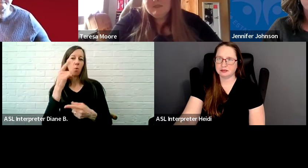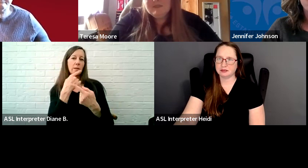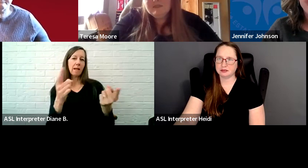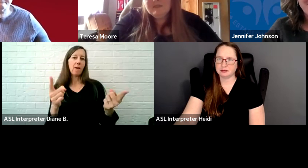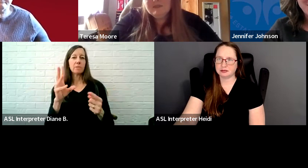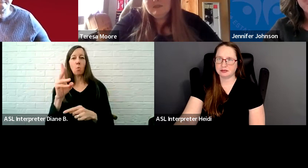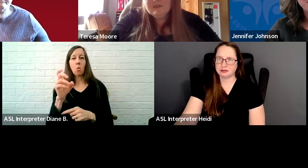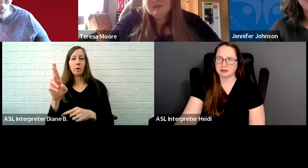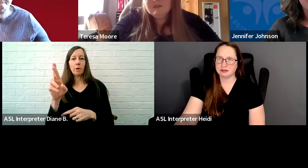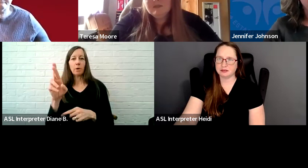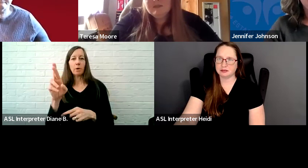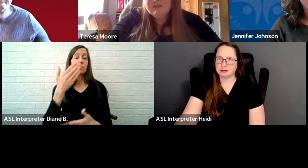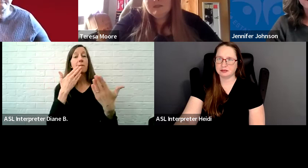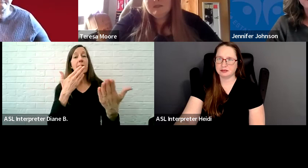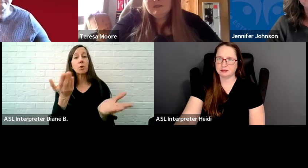But again thank you, and have a great day.